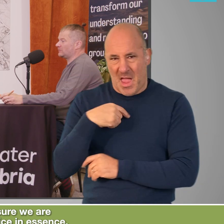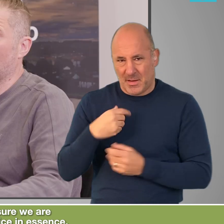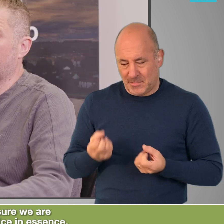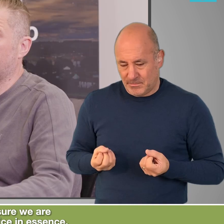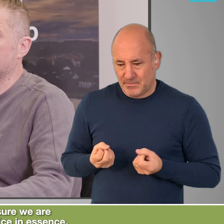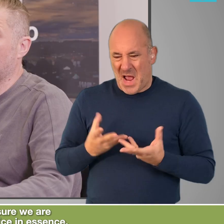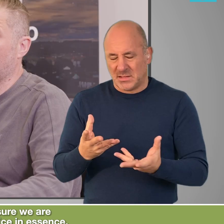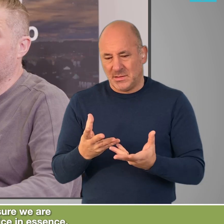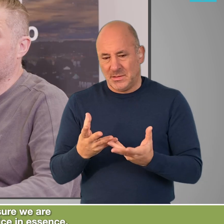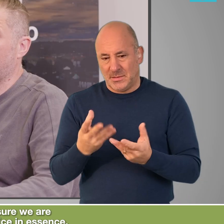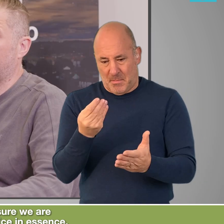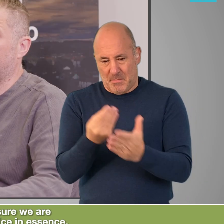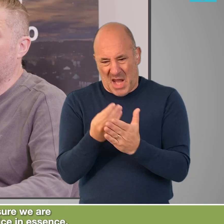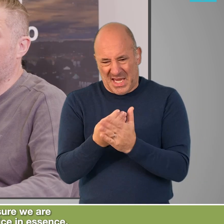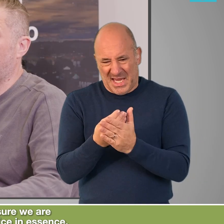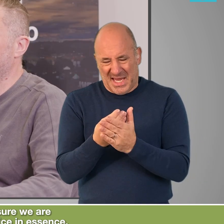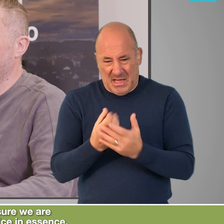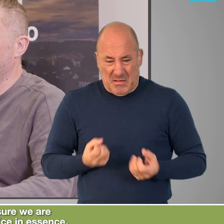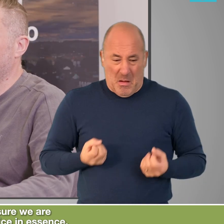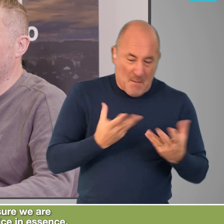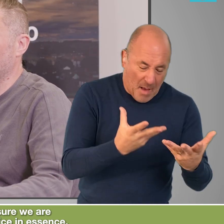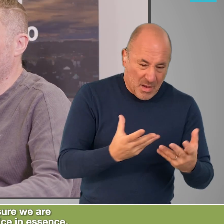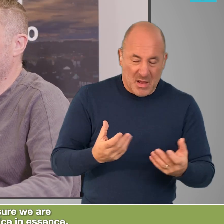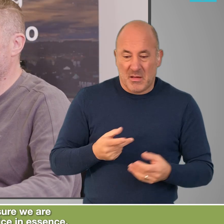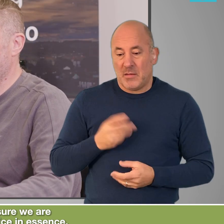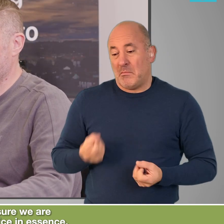we've got to make sure we are spending our pound twice in essence.